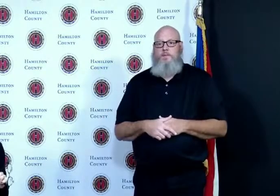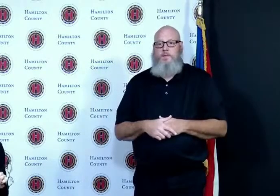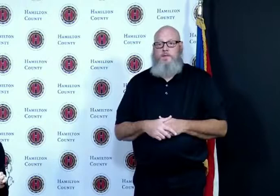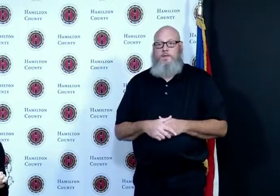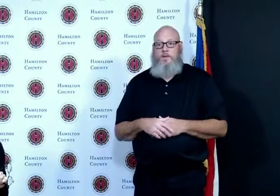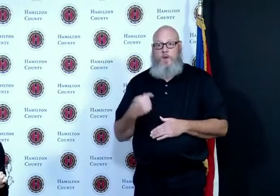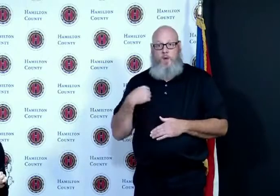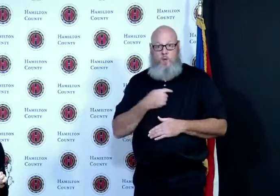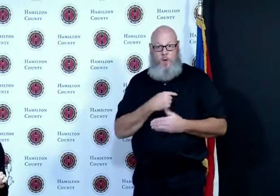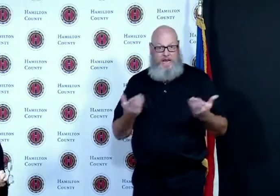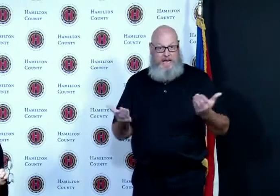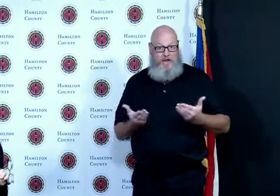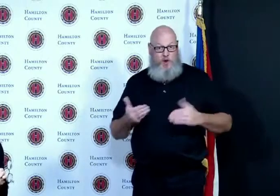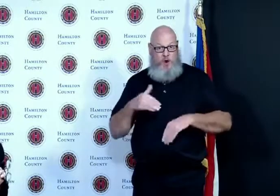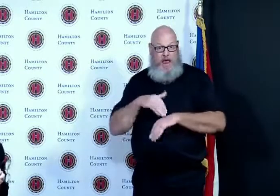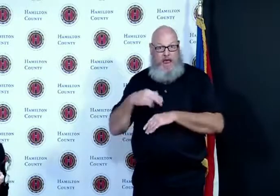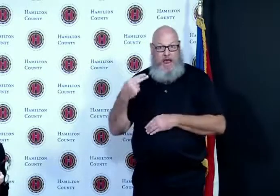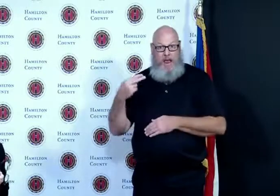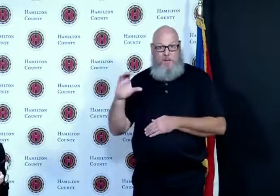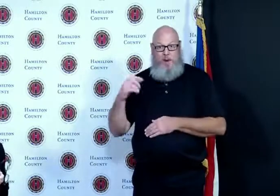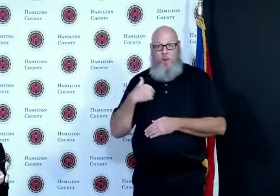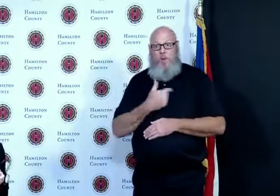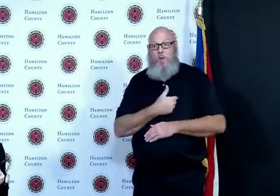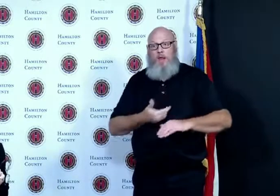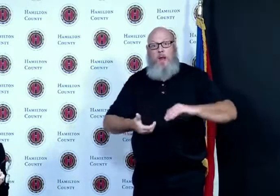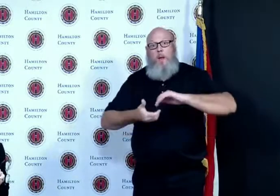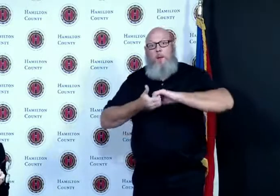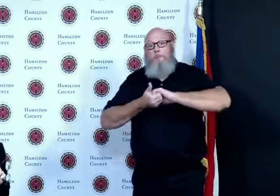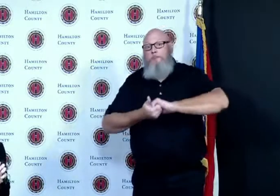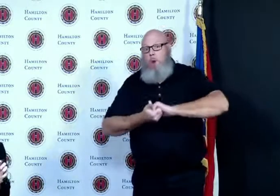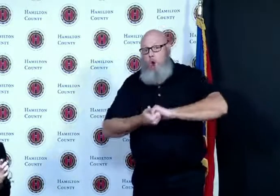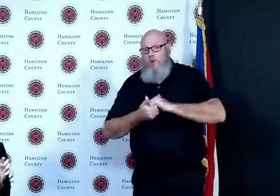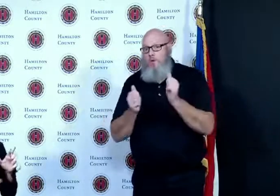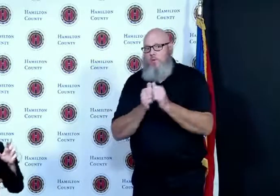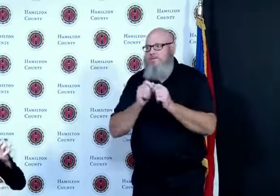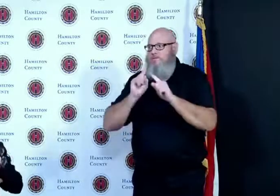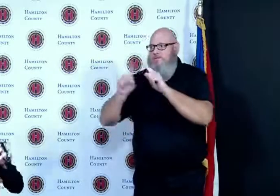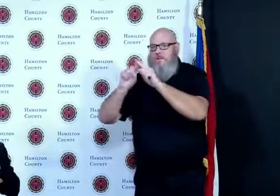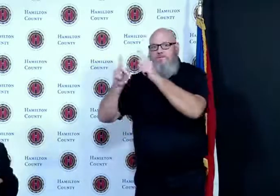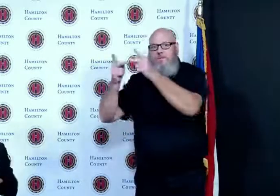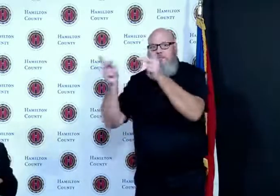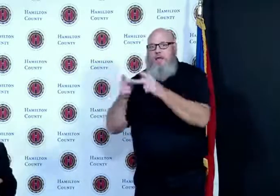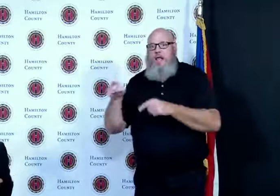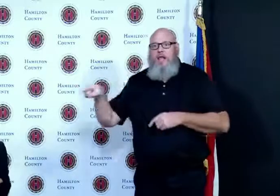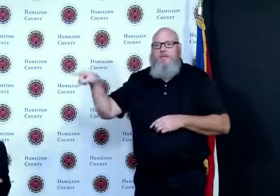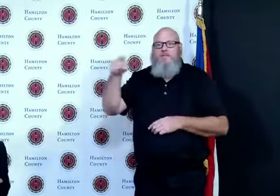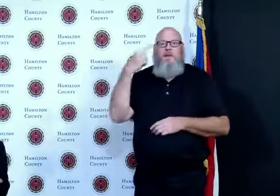those that are eligible those that sign up on their website and are in the queue will now all